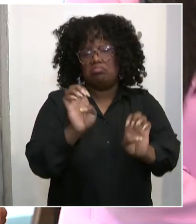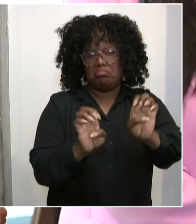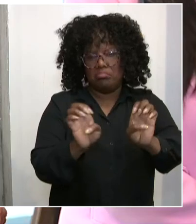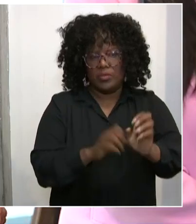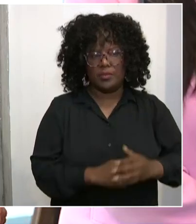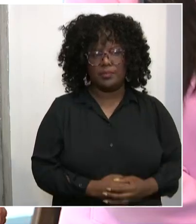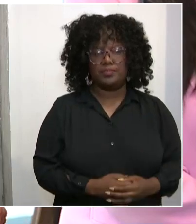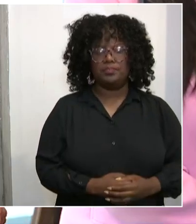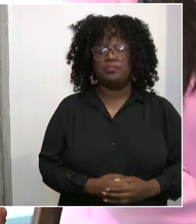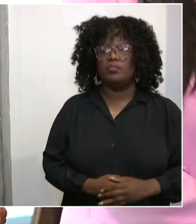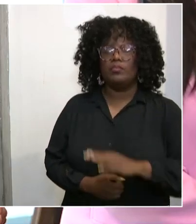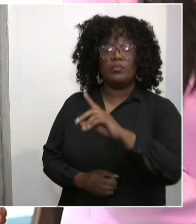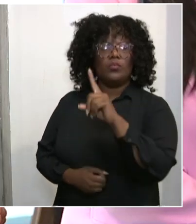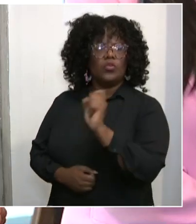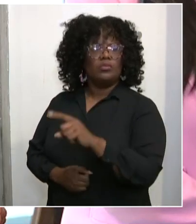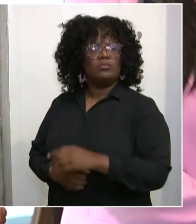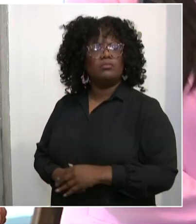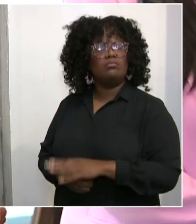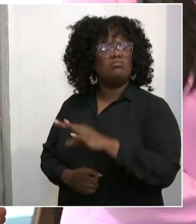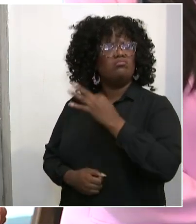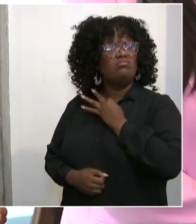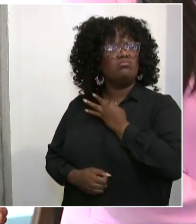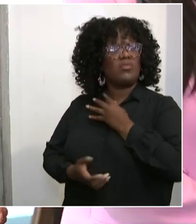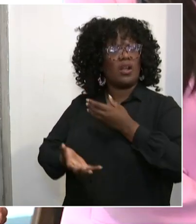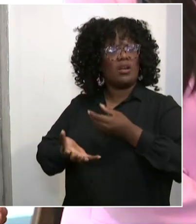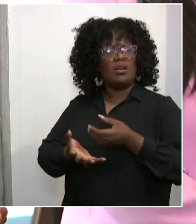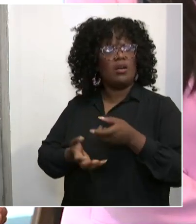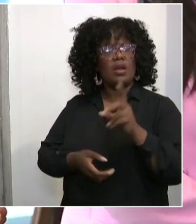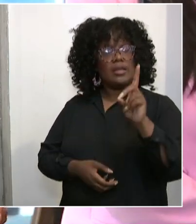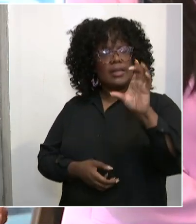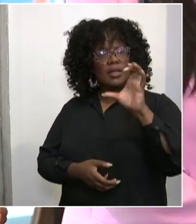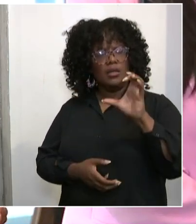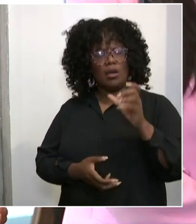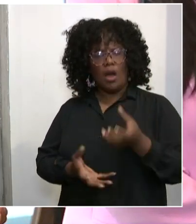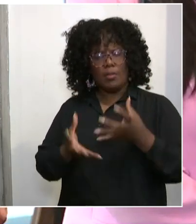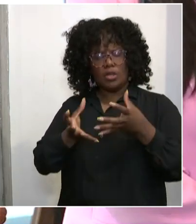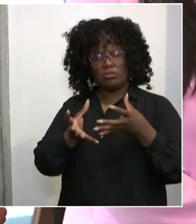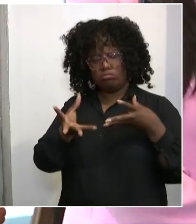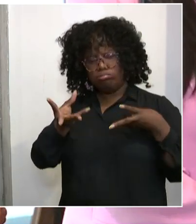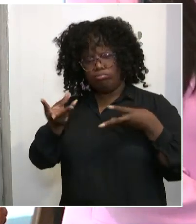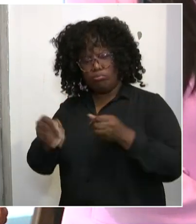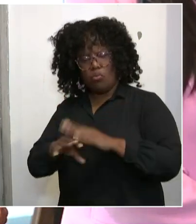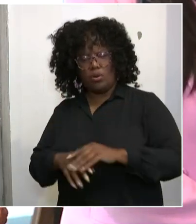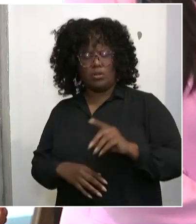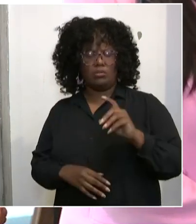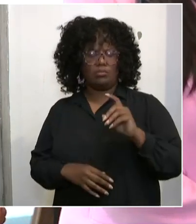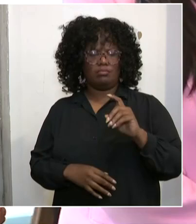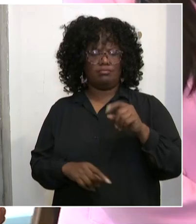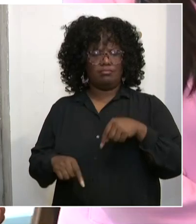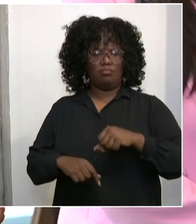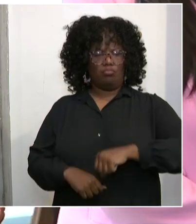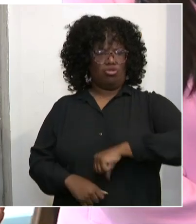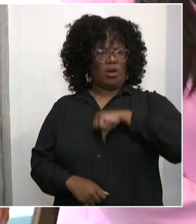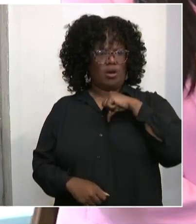is spending to host pride and moral pride and also what your projections for revenue are from the events?